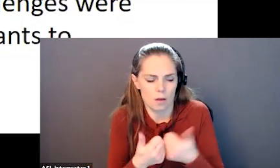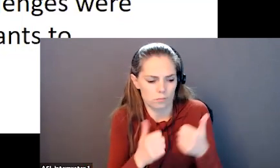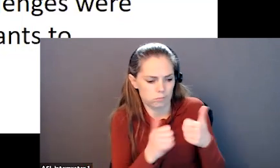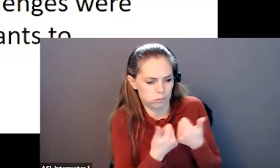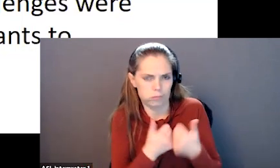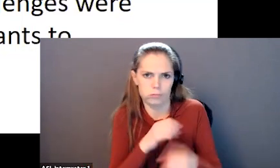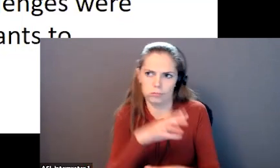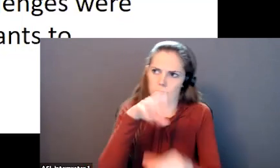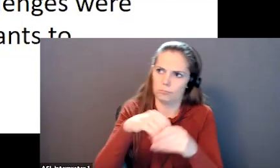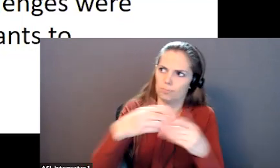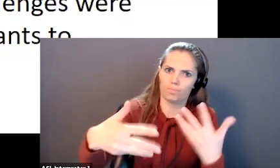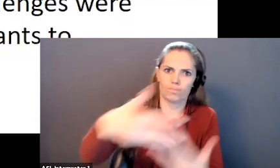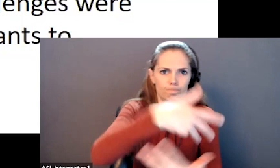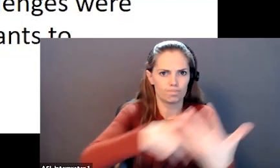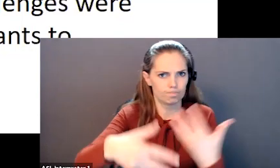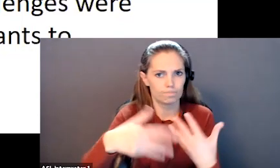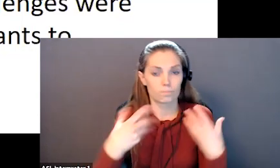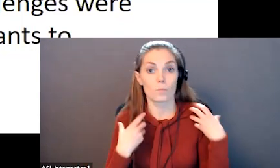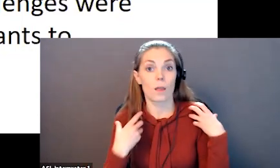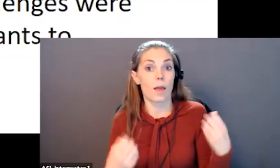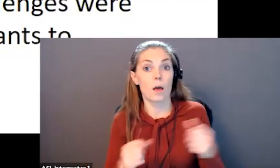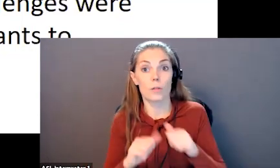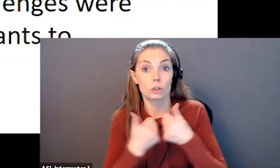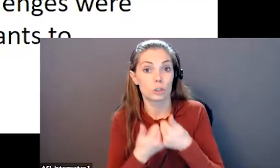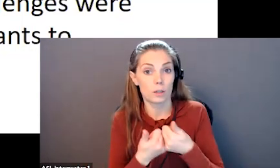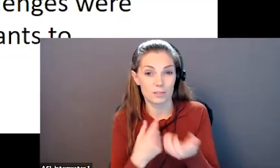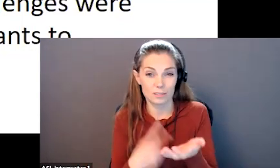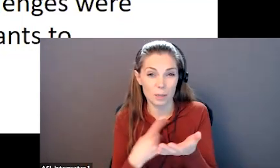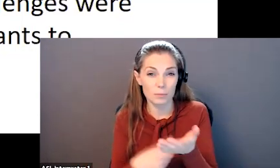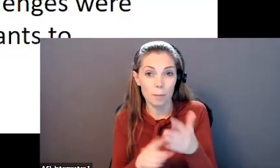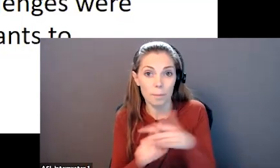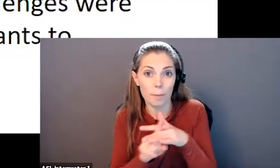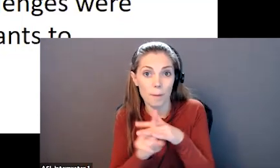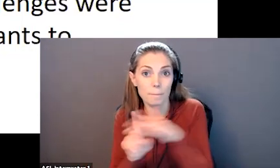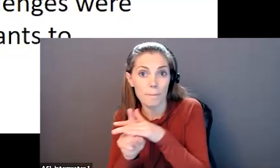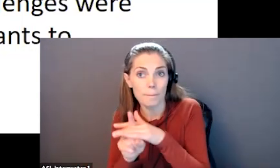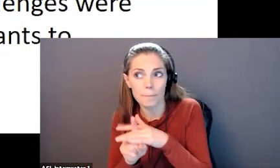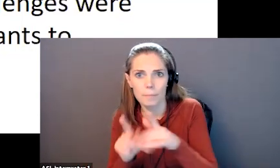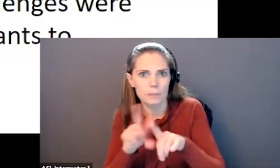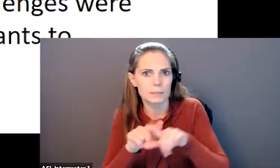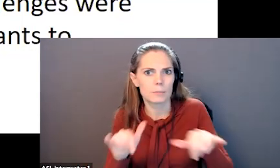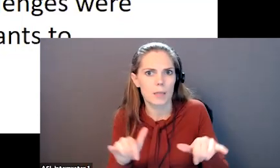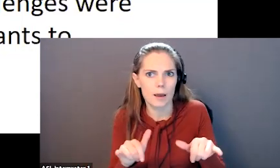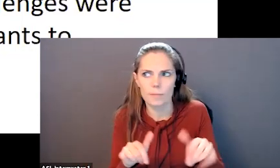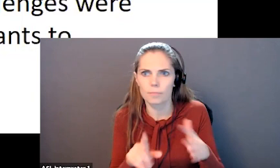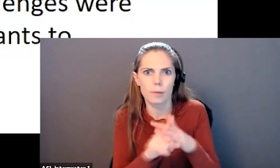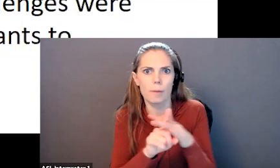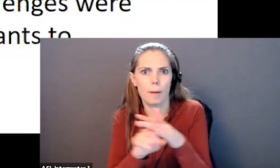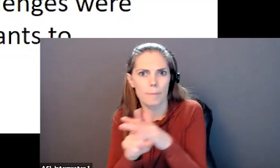might occur in clusters with differing severity presence and duration of episodes. And finally,